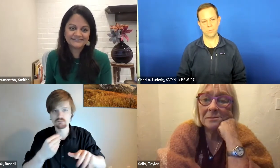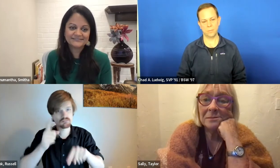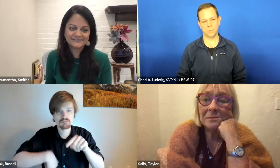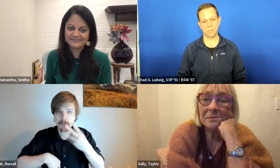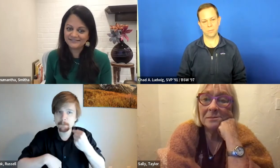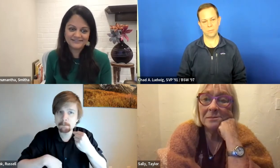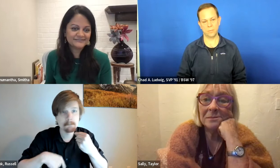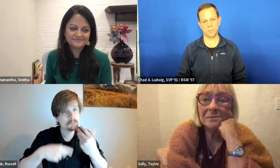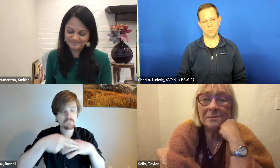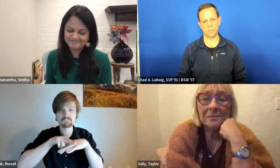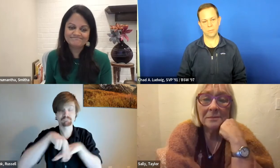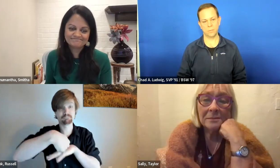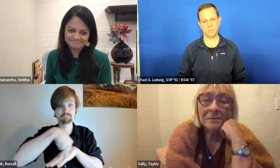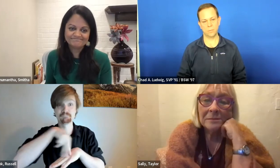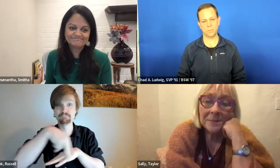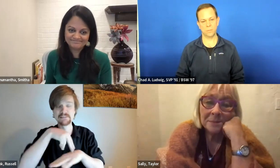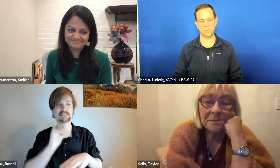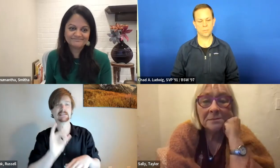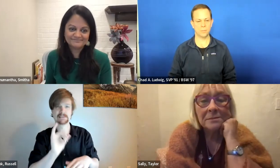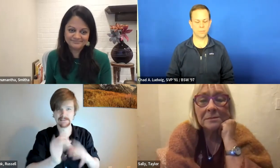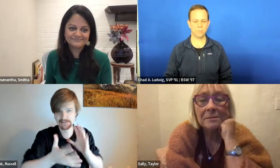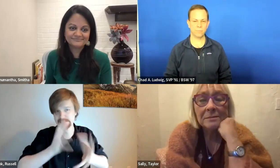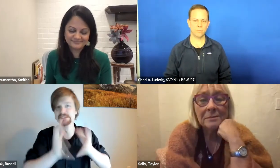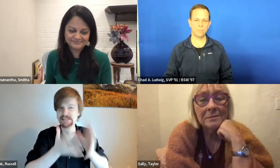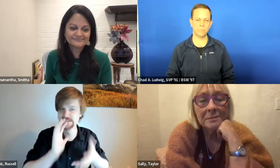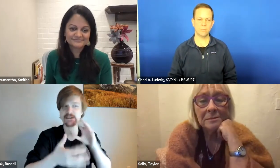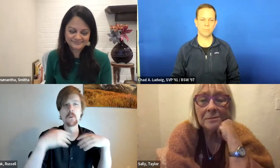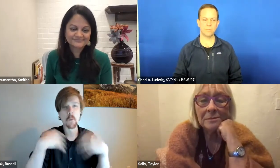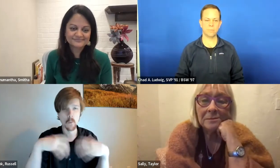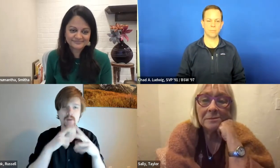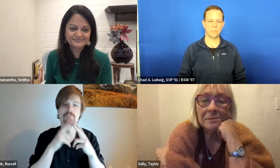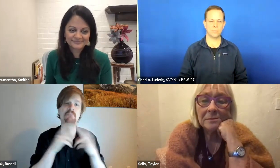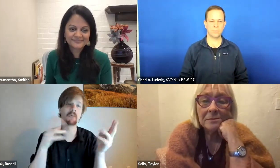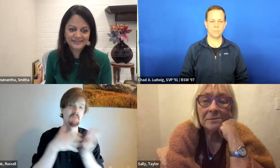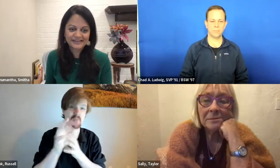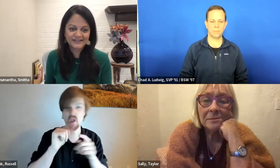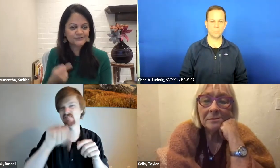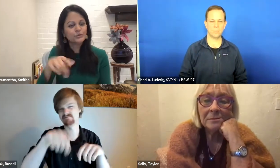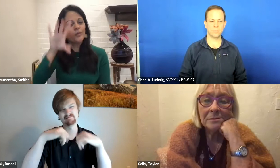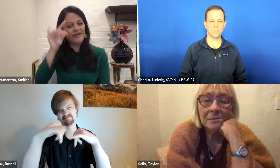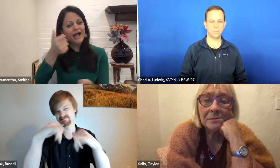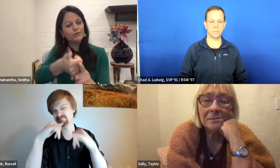You know, we keep telling him, "Go to sleep," but he wouldn't sleep. He would just be wide awake and really struggling to sleep,